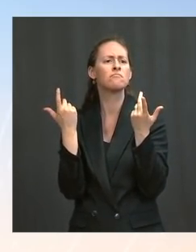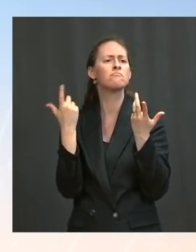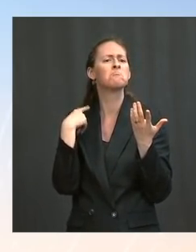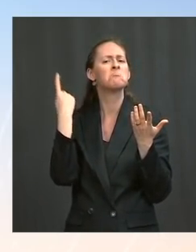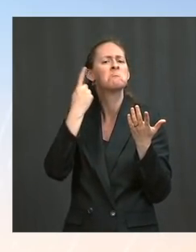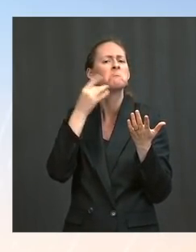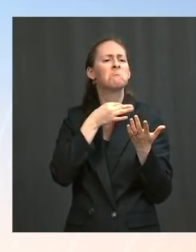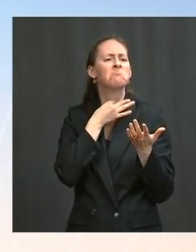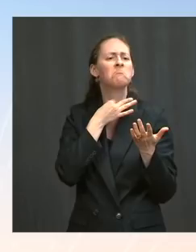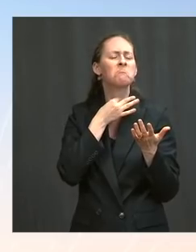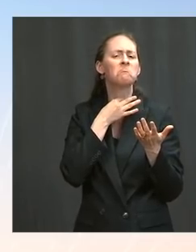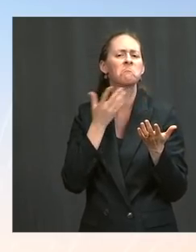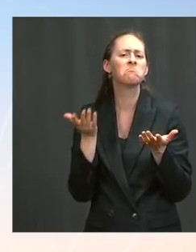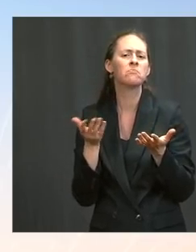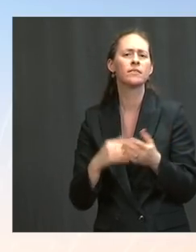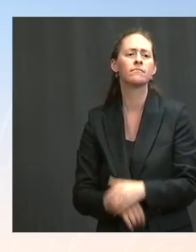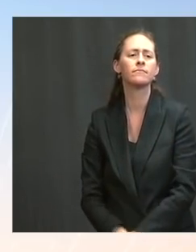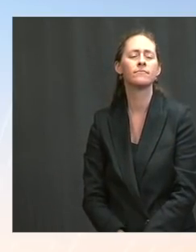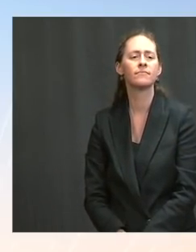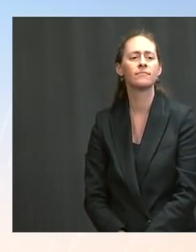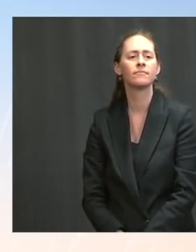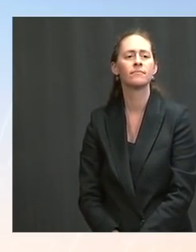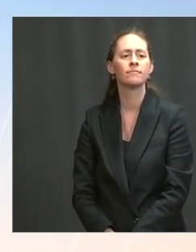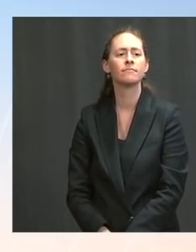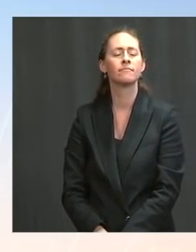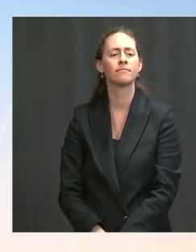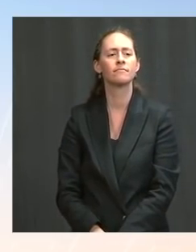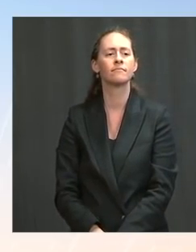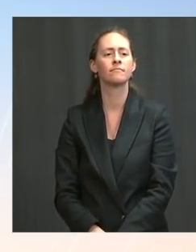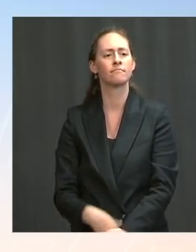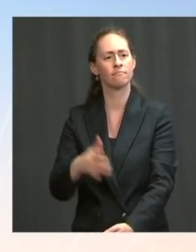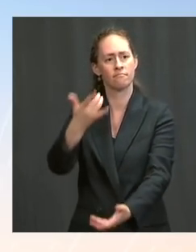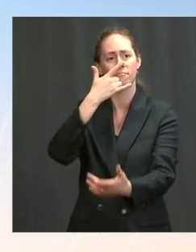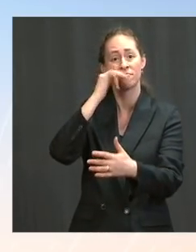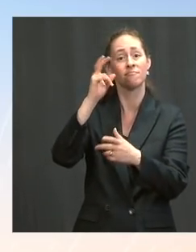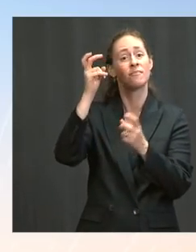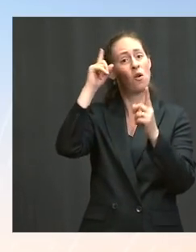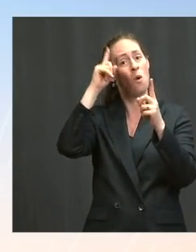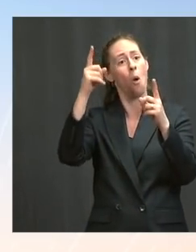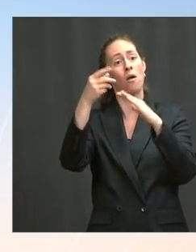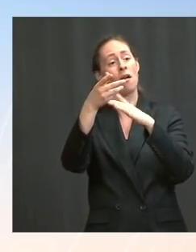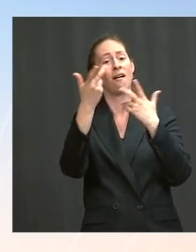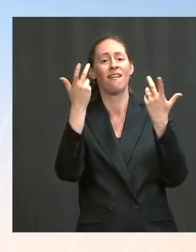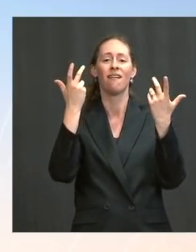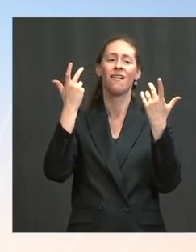that things are going to -- getting back to normal a little bit at the White House, but some signs that they aren't.